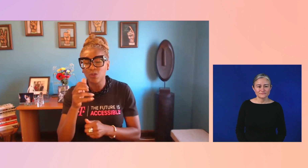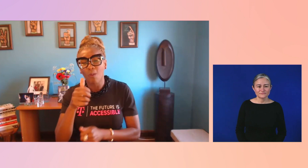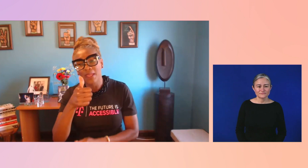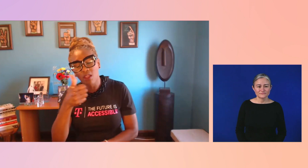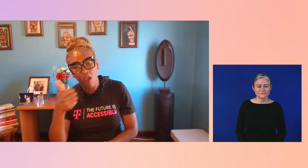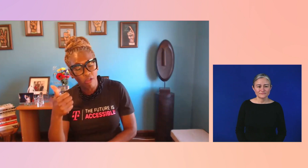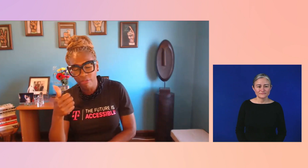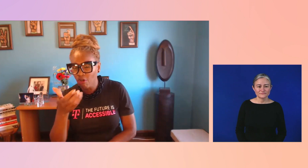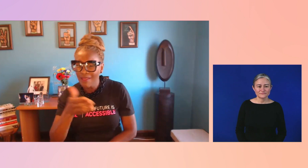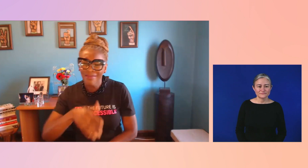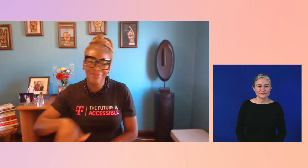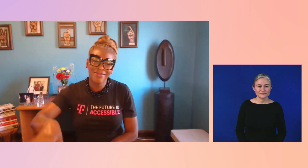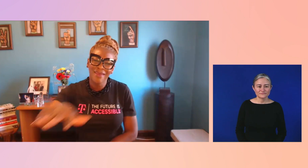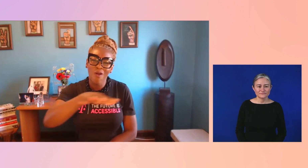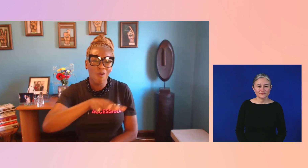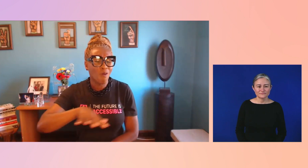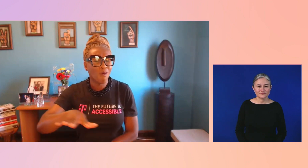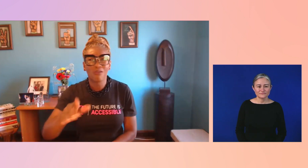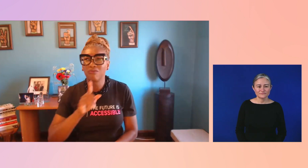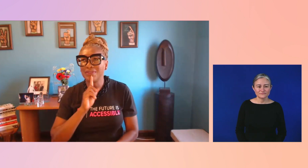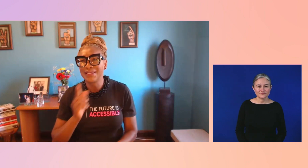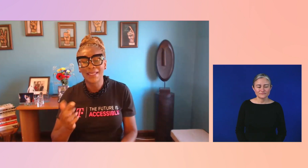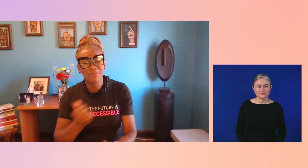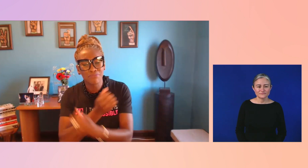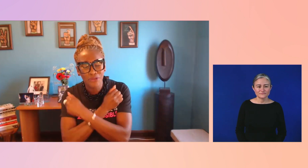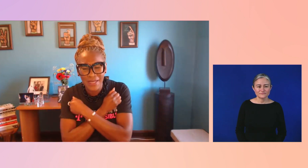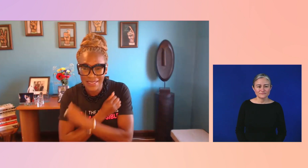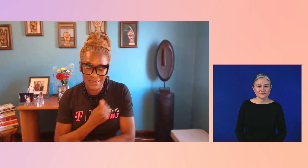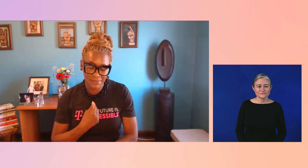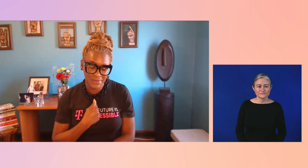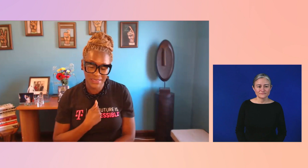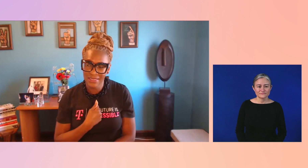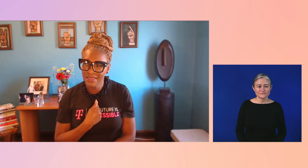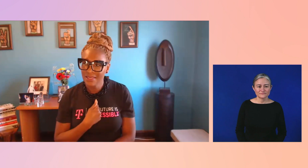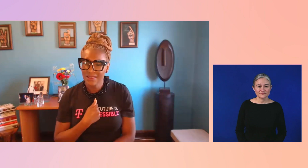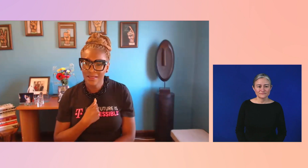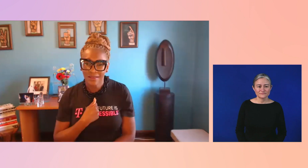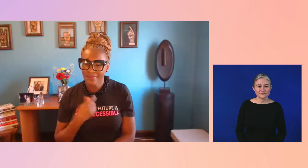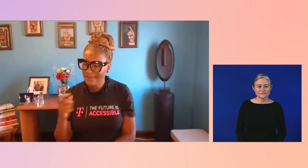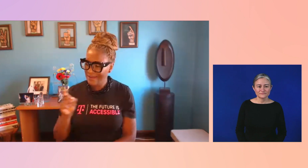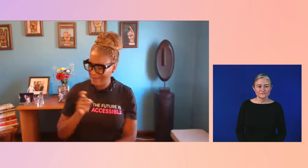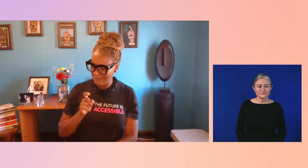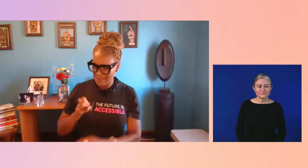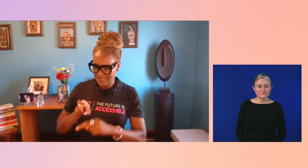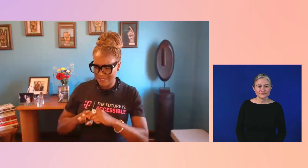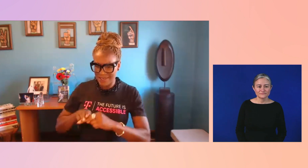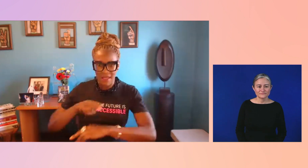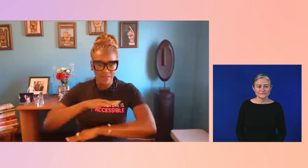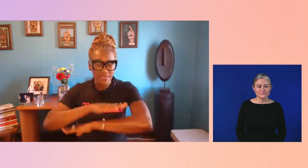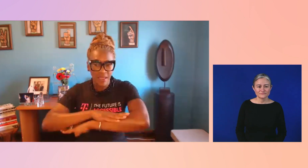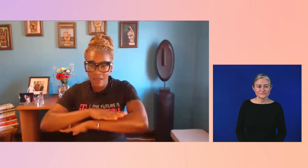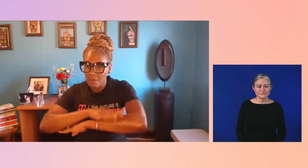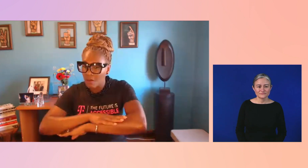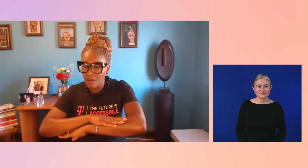Yoshiko Dart, many others who were in the movement and they all really embraced me. They were able to give me